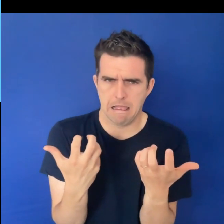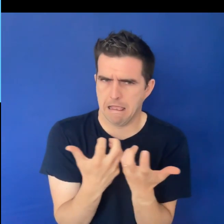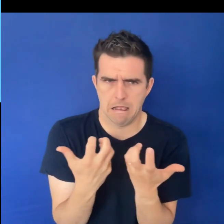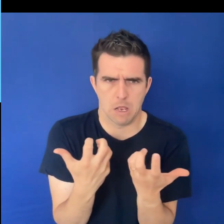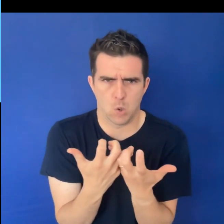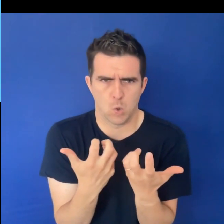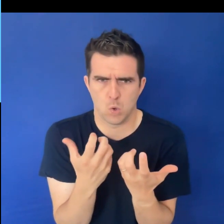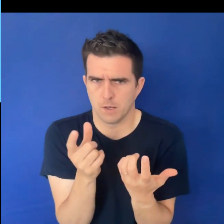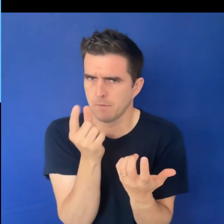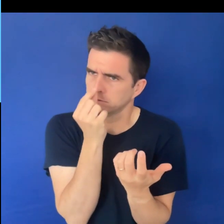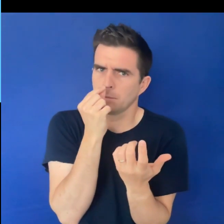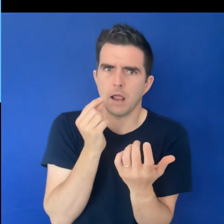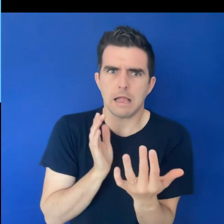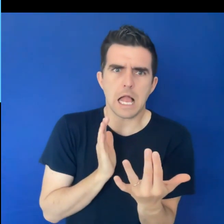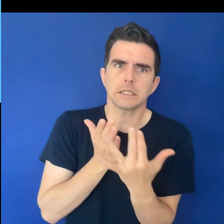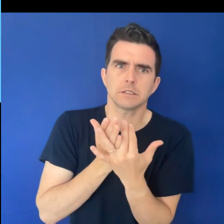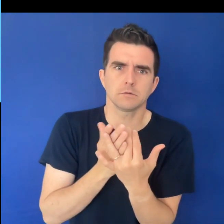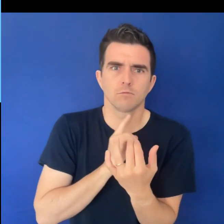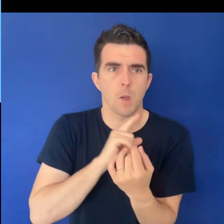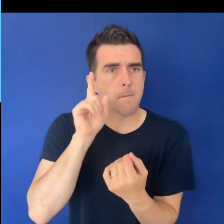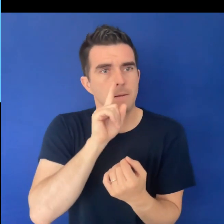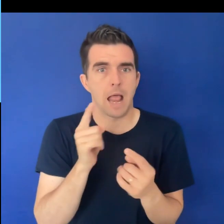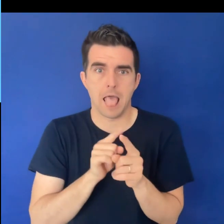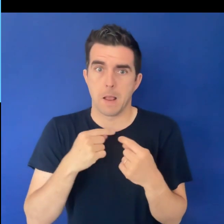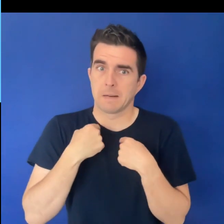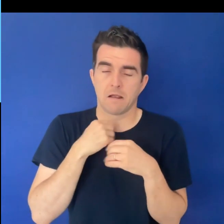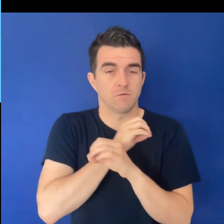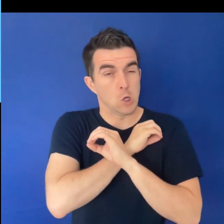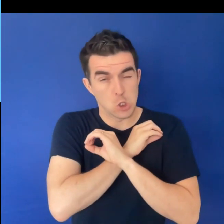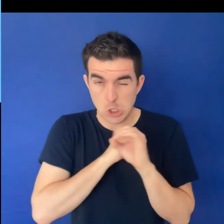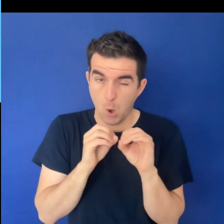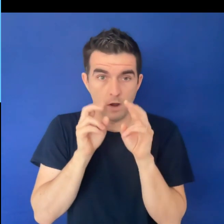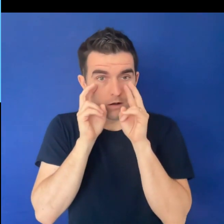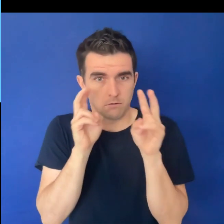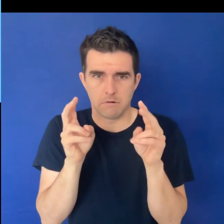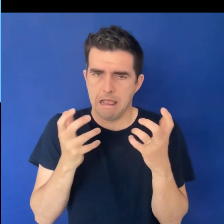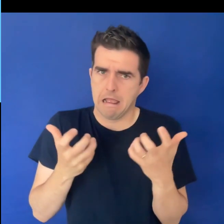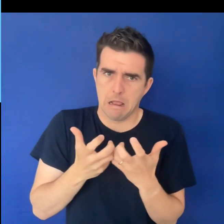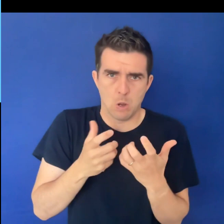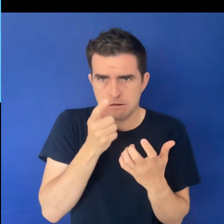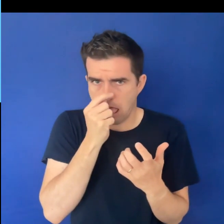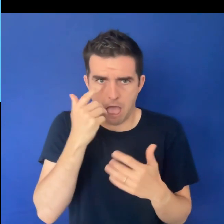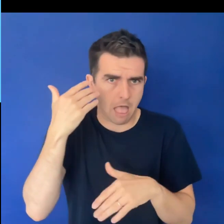you would even make accessible for anyone with no vision to work with and one that,